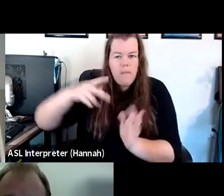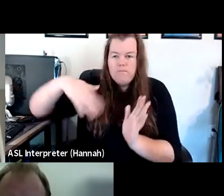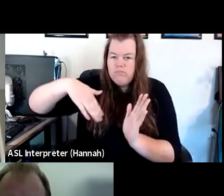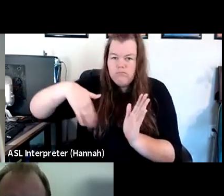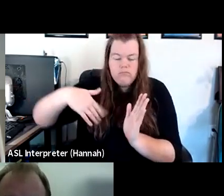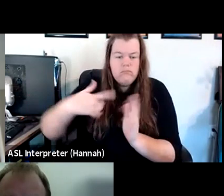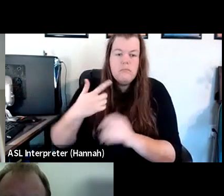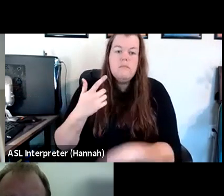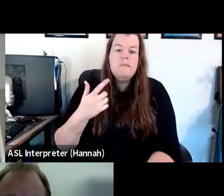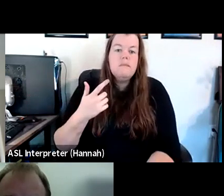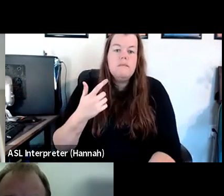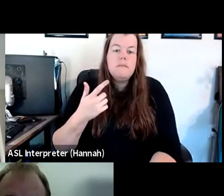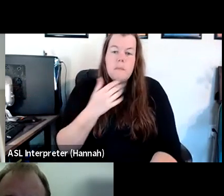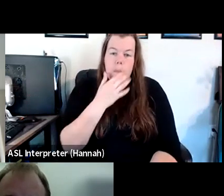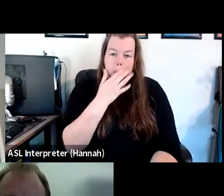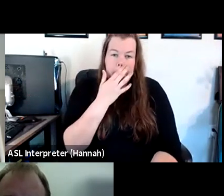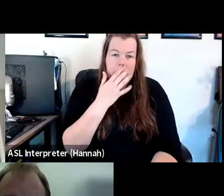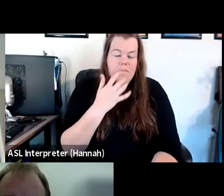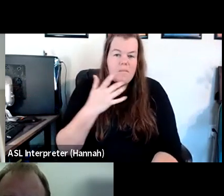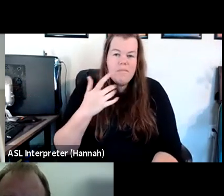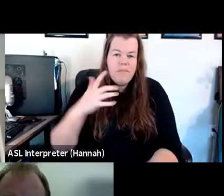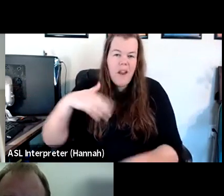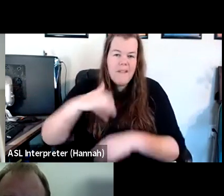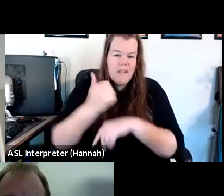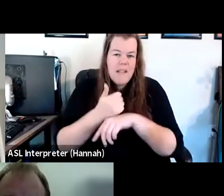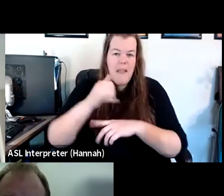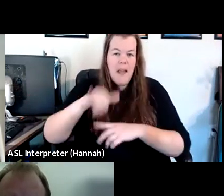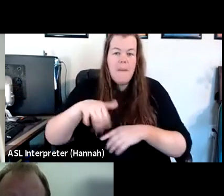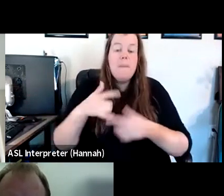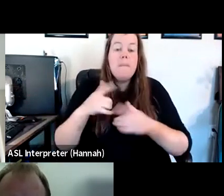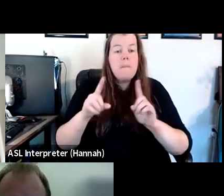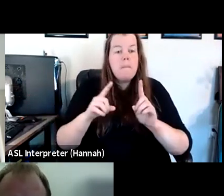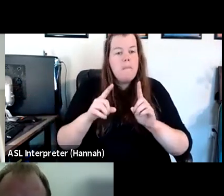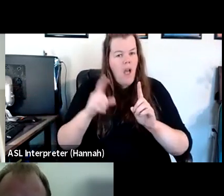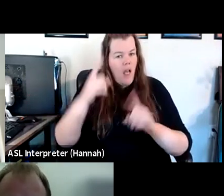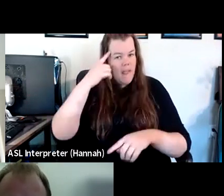who are using LRAs are doing but I think that's certainly something that we should consider adding